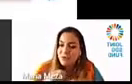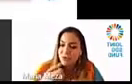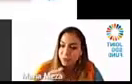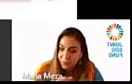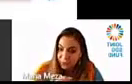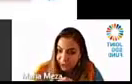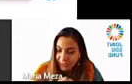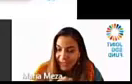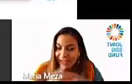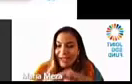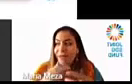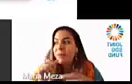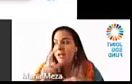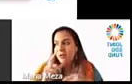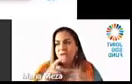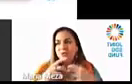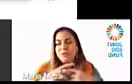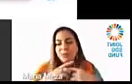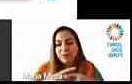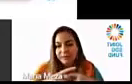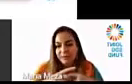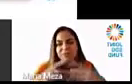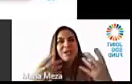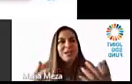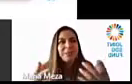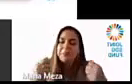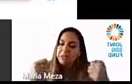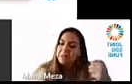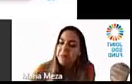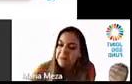socio-productive activity that has a market And that is important for you to know Look,